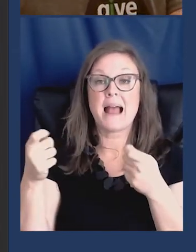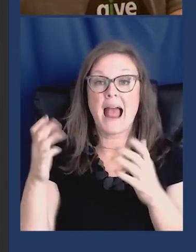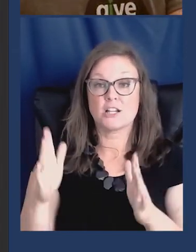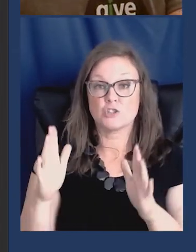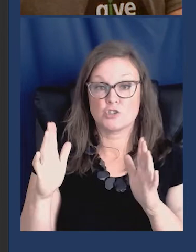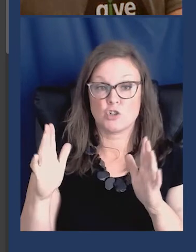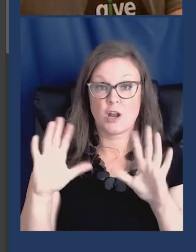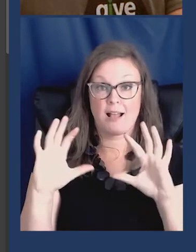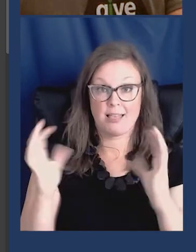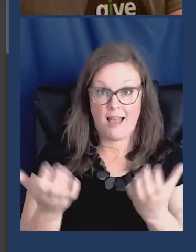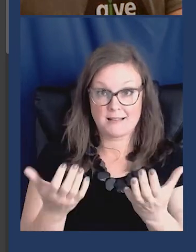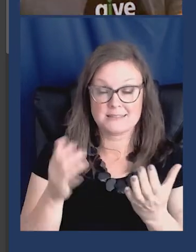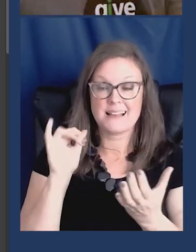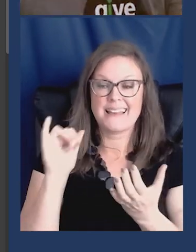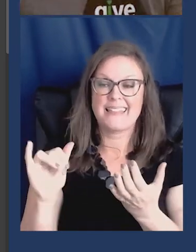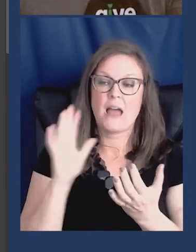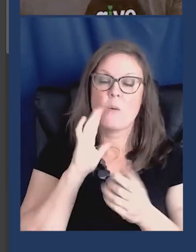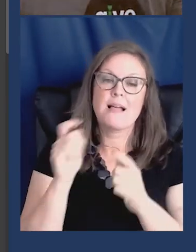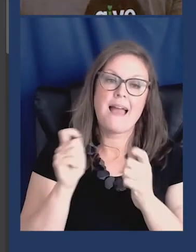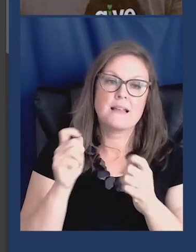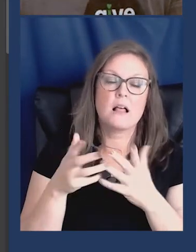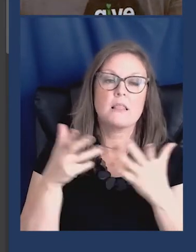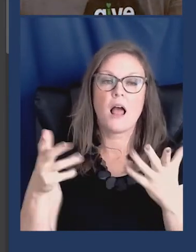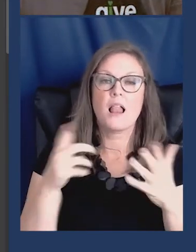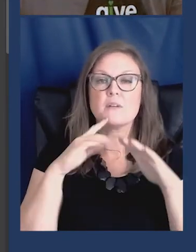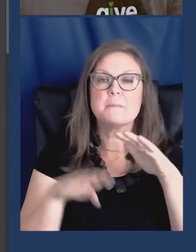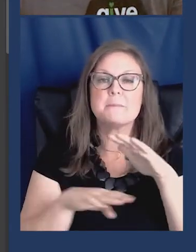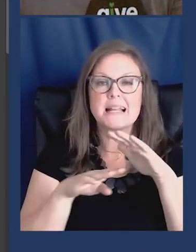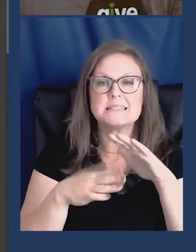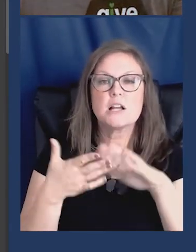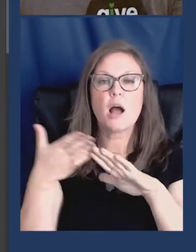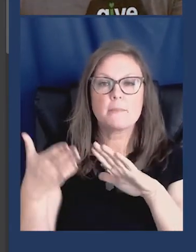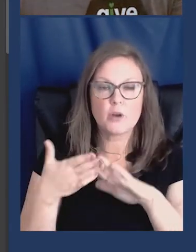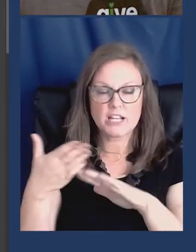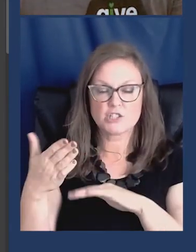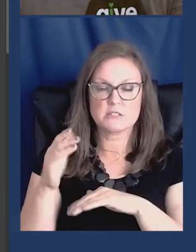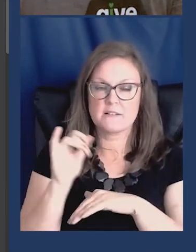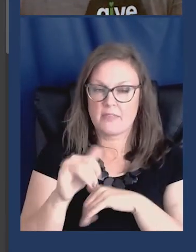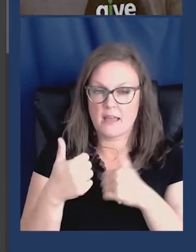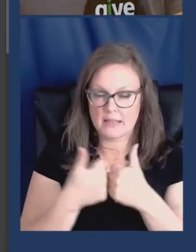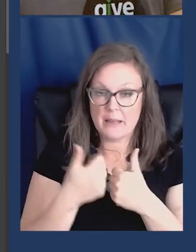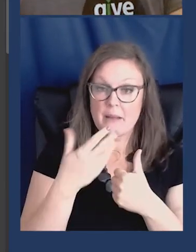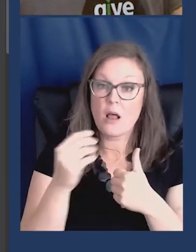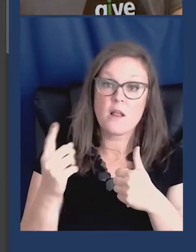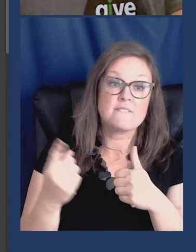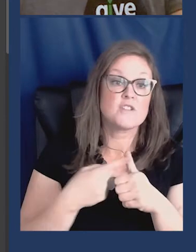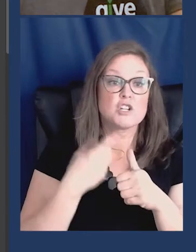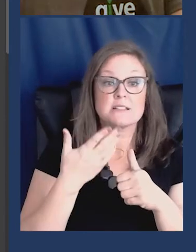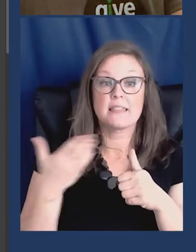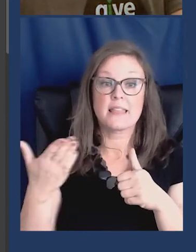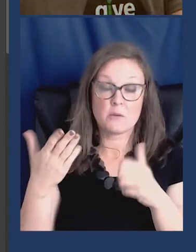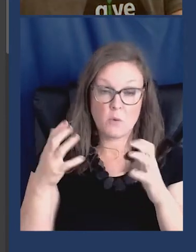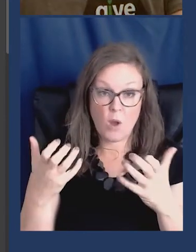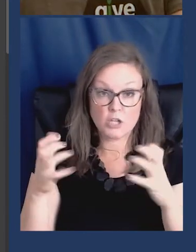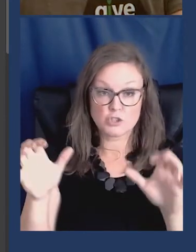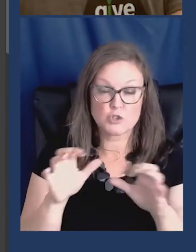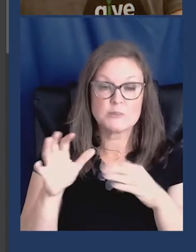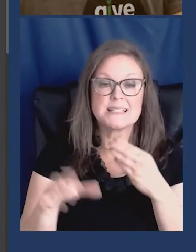which handles a lot of the basic operations of the game. And so one of the first things we want to do is just add a simple PlayFab log in.